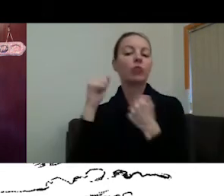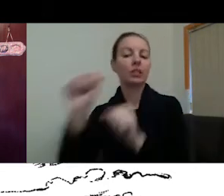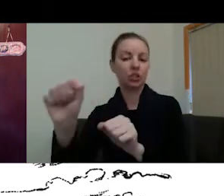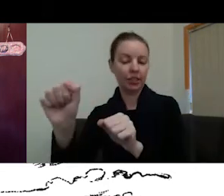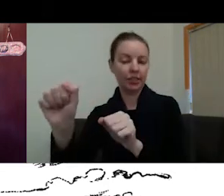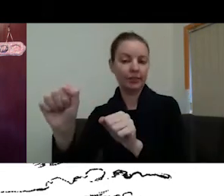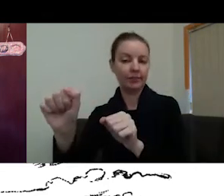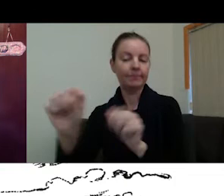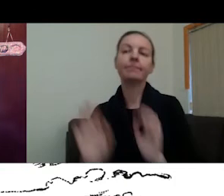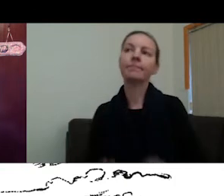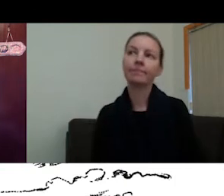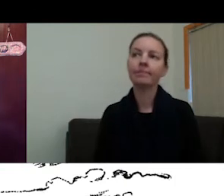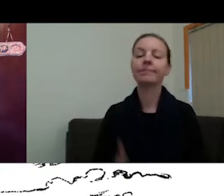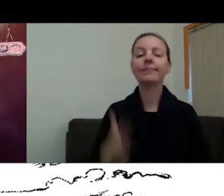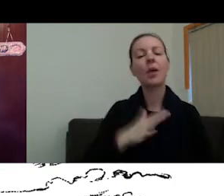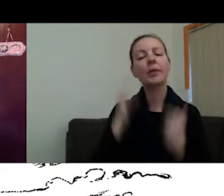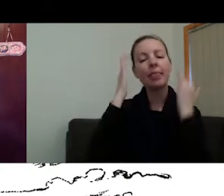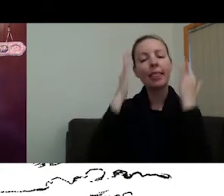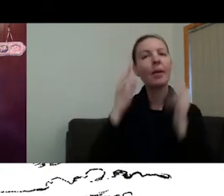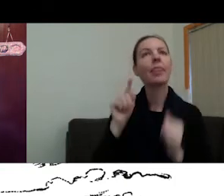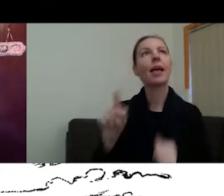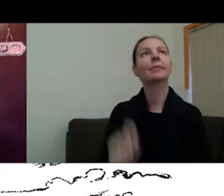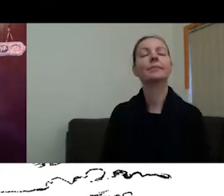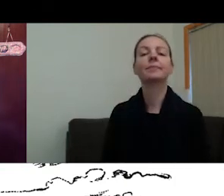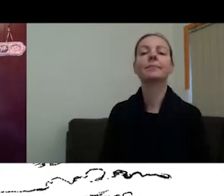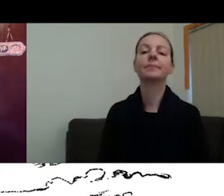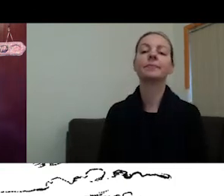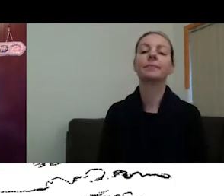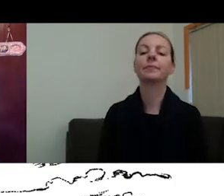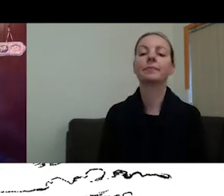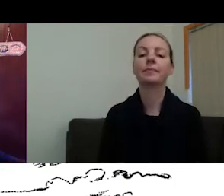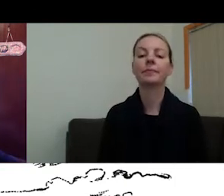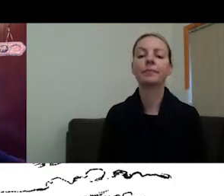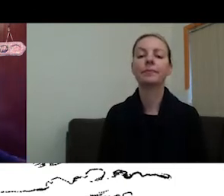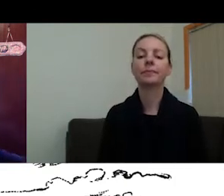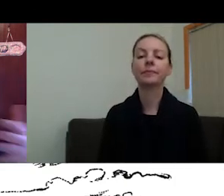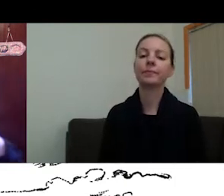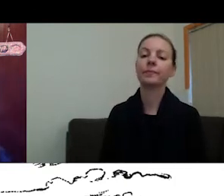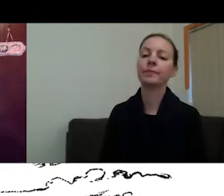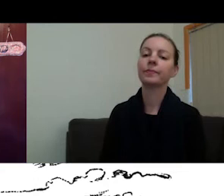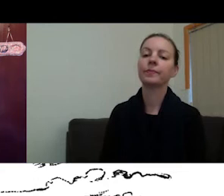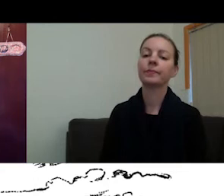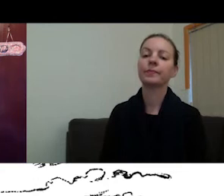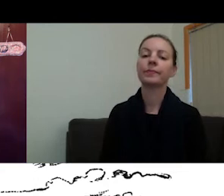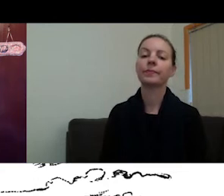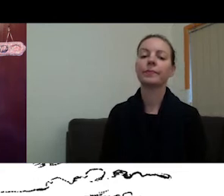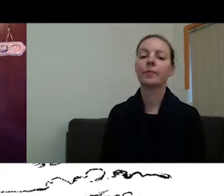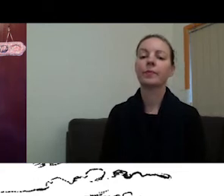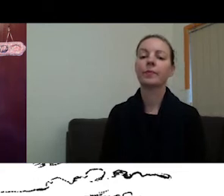than - as Aunty Angela says, just absorbing those who were previously